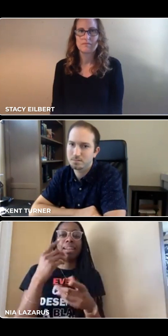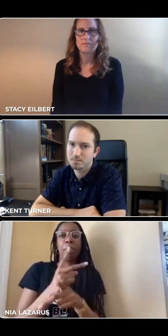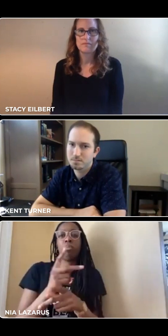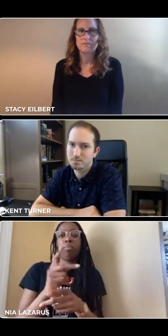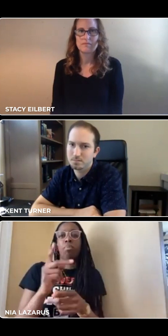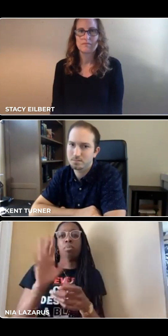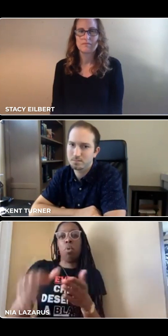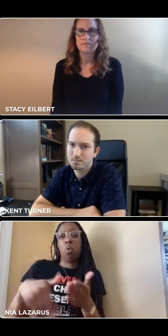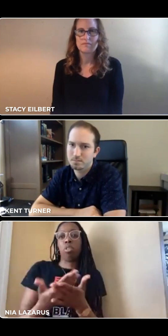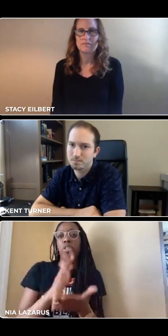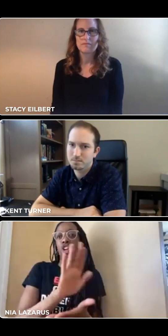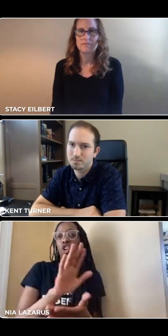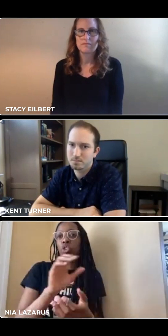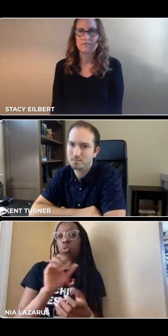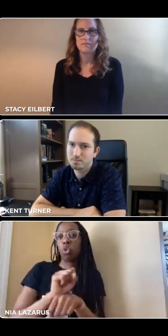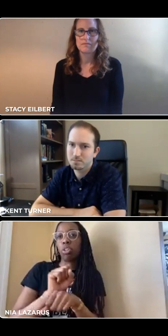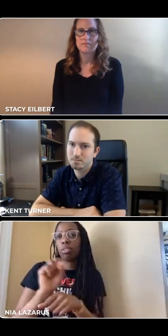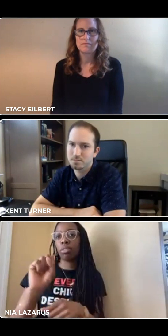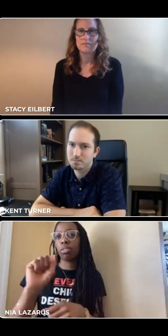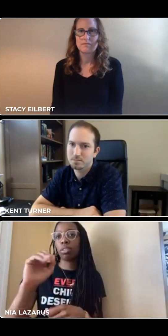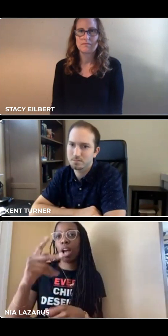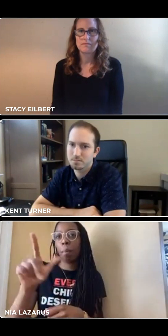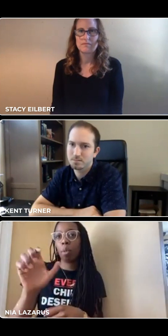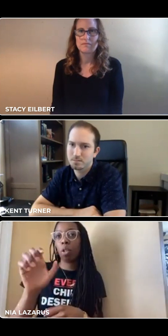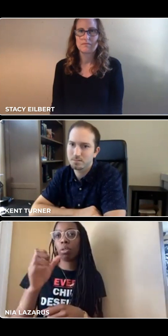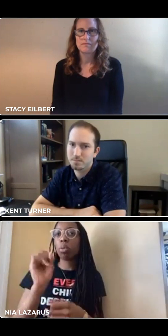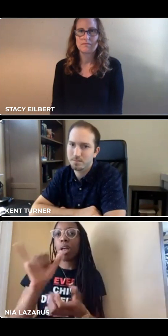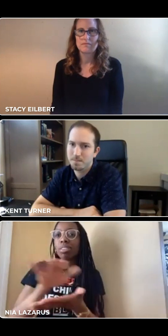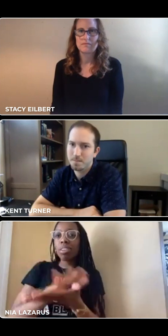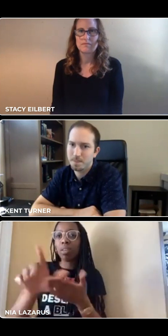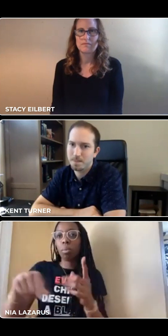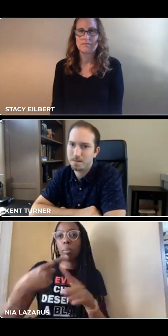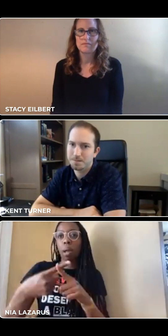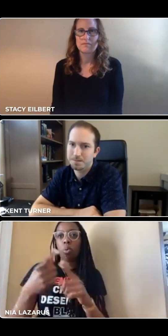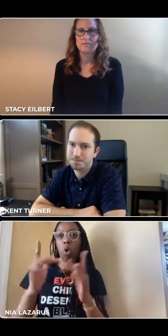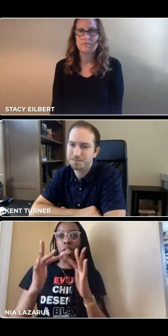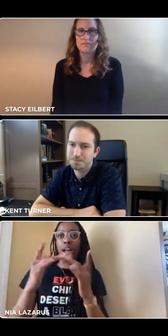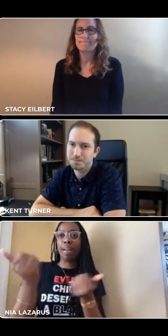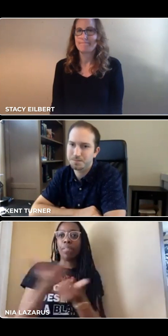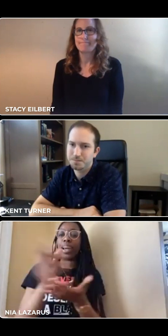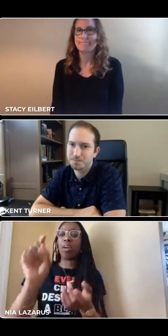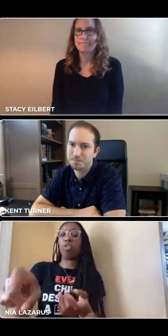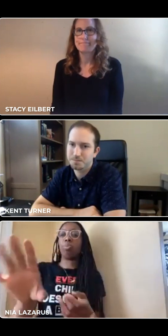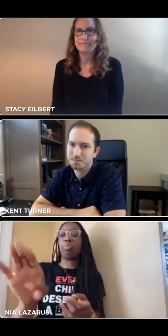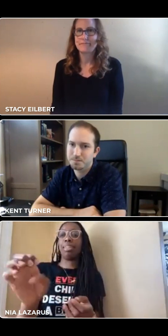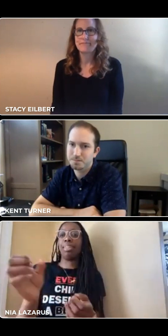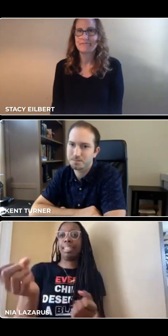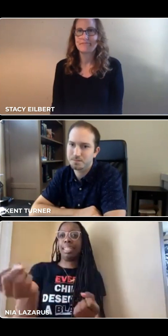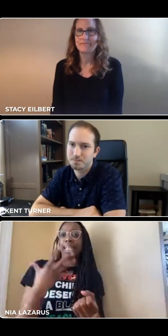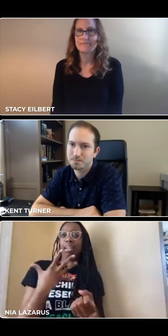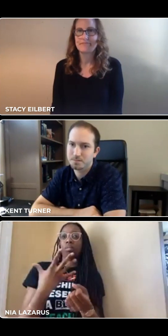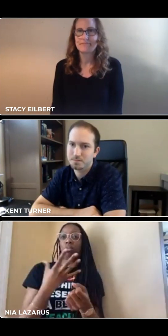their progress, and I keep all their work samples housed there. So, I have everything